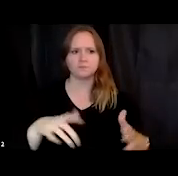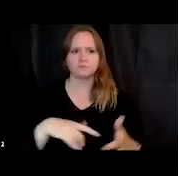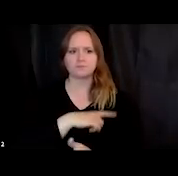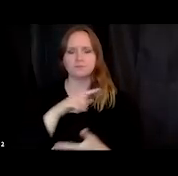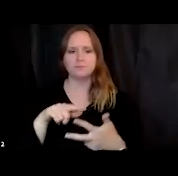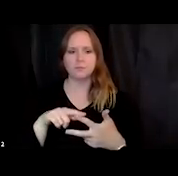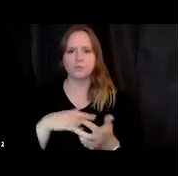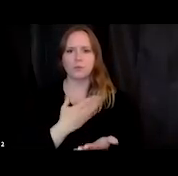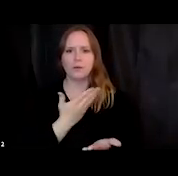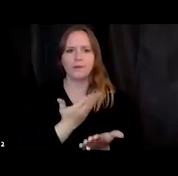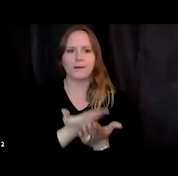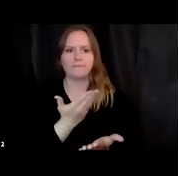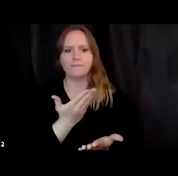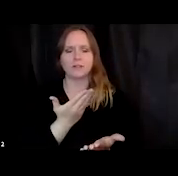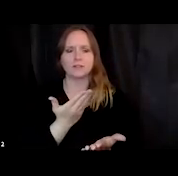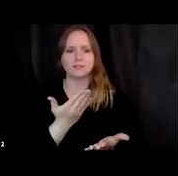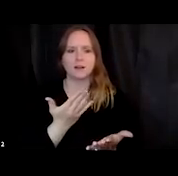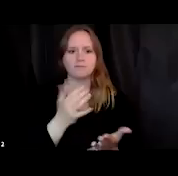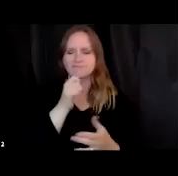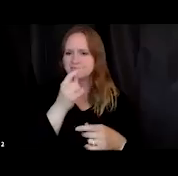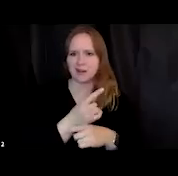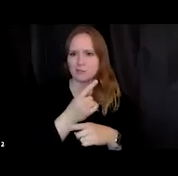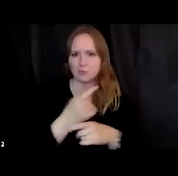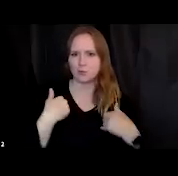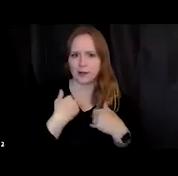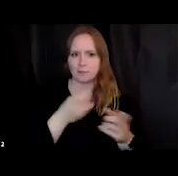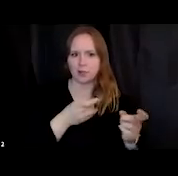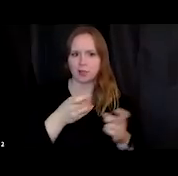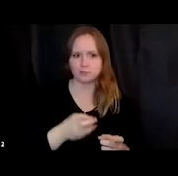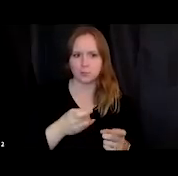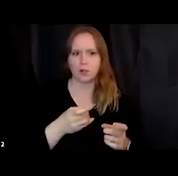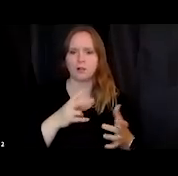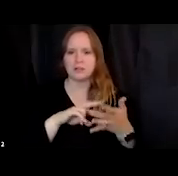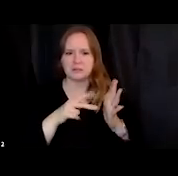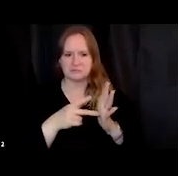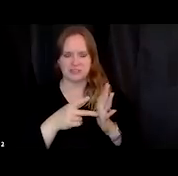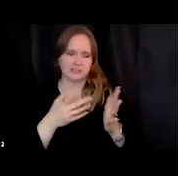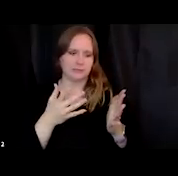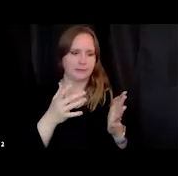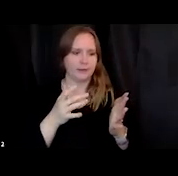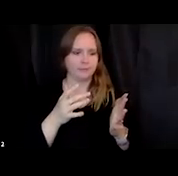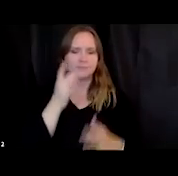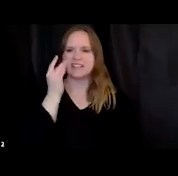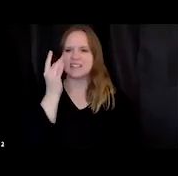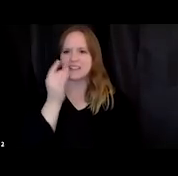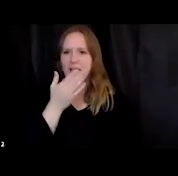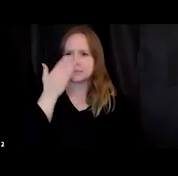So that might look like you're, you know, not changing the kitty litter and having that smell stave for, you know, around a week.